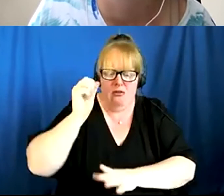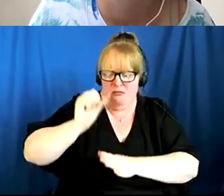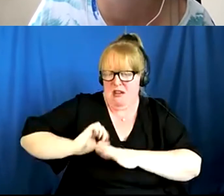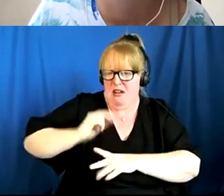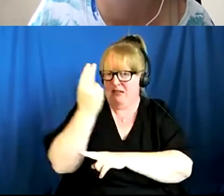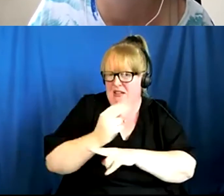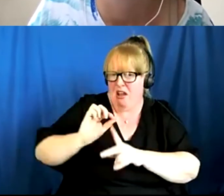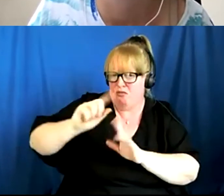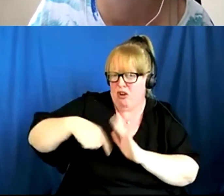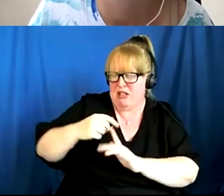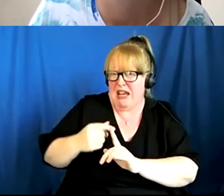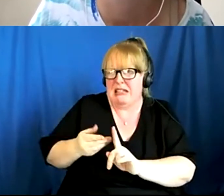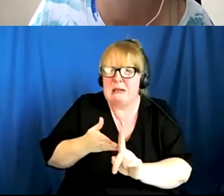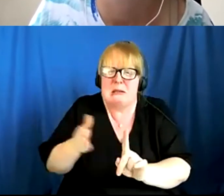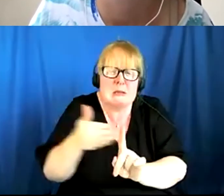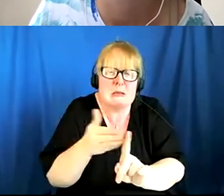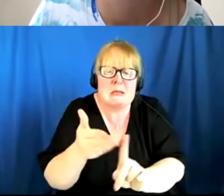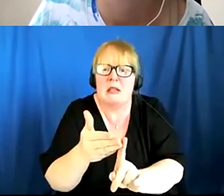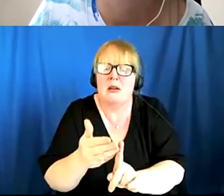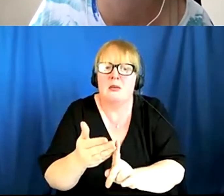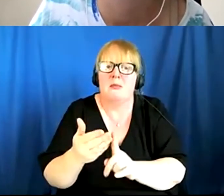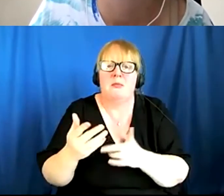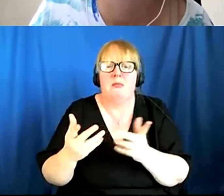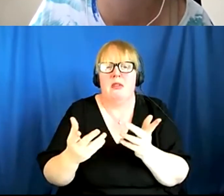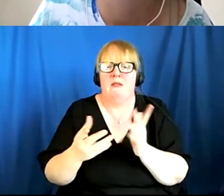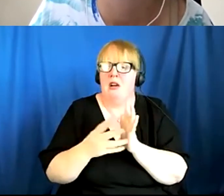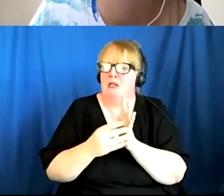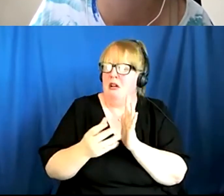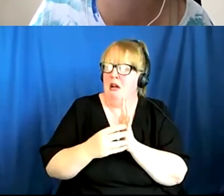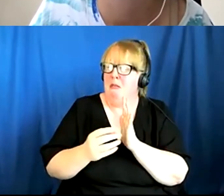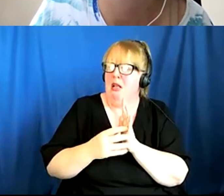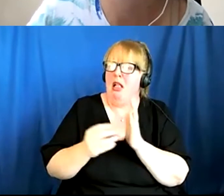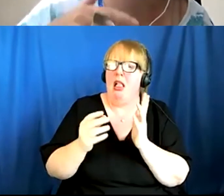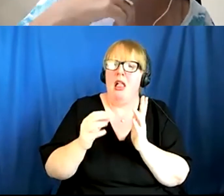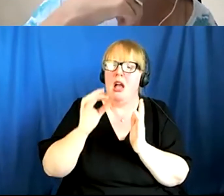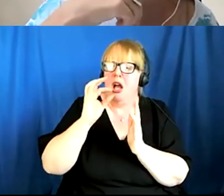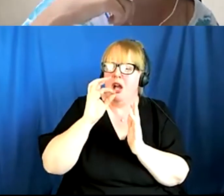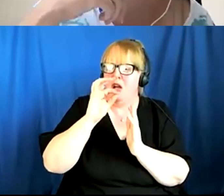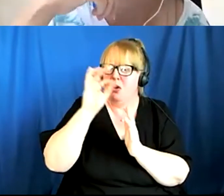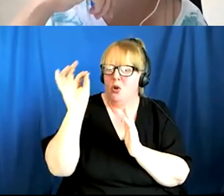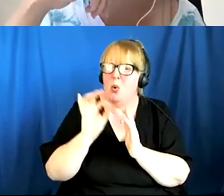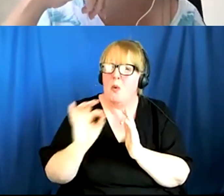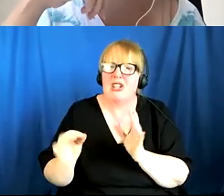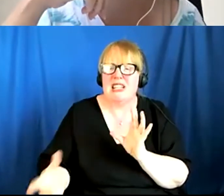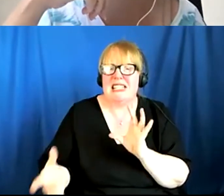sort of, is it in tune with certain questions in that that has to do with community needs?